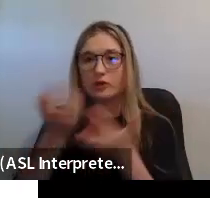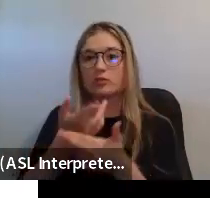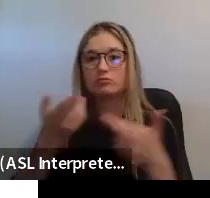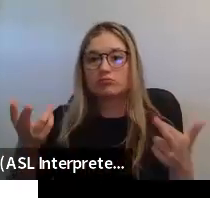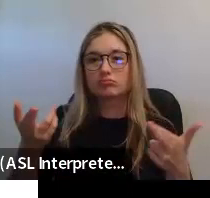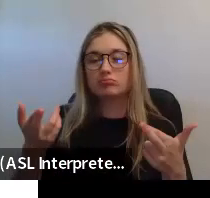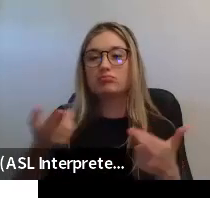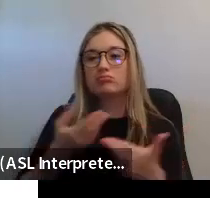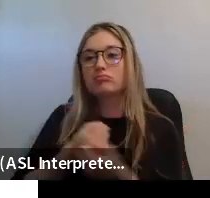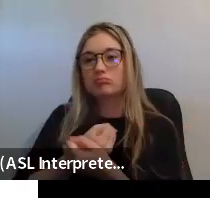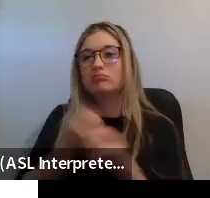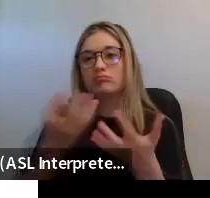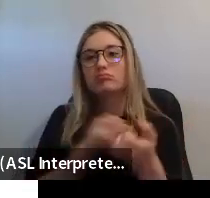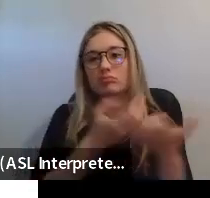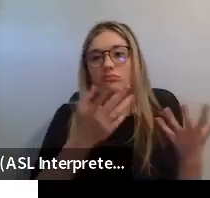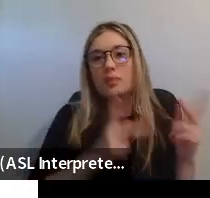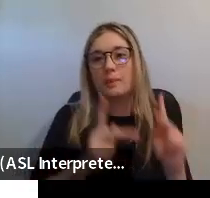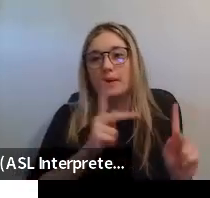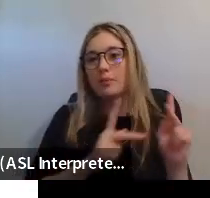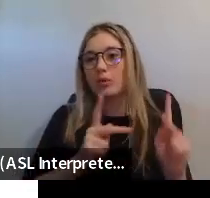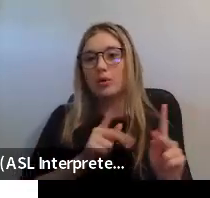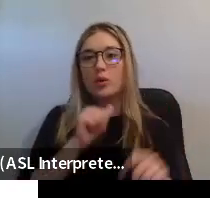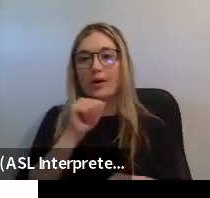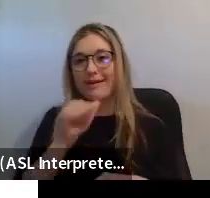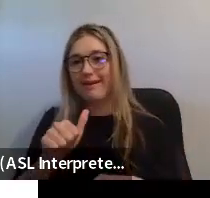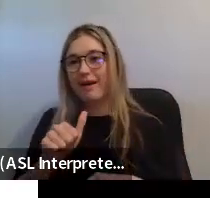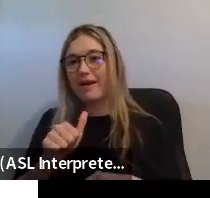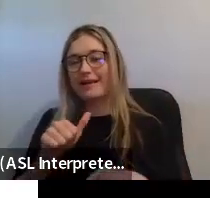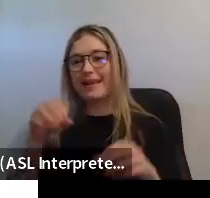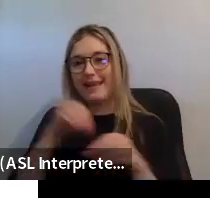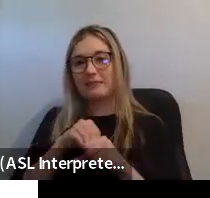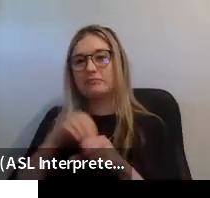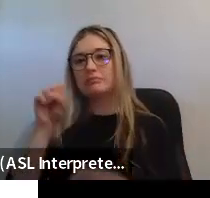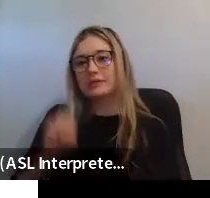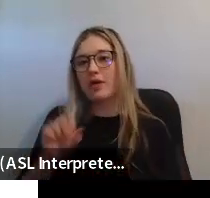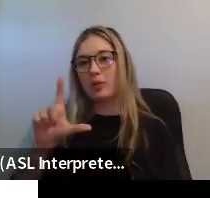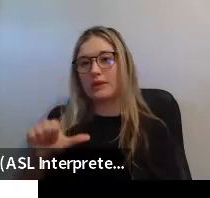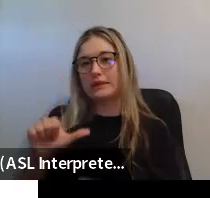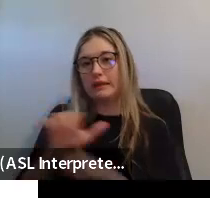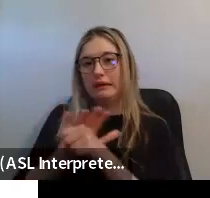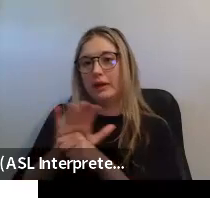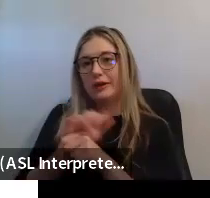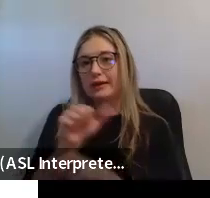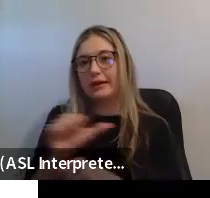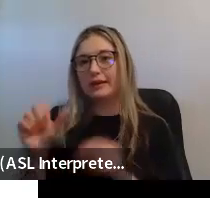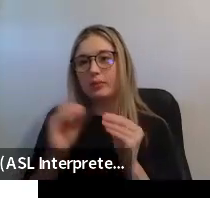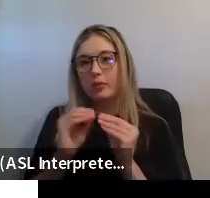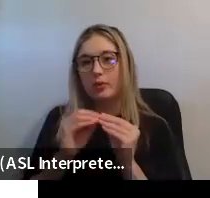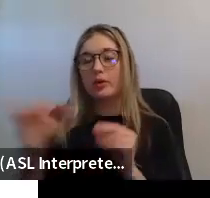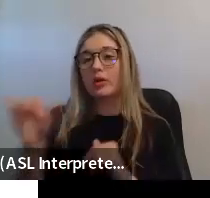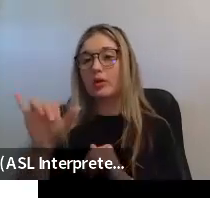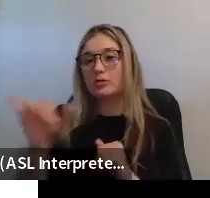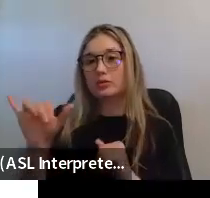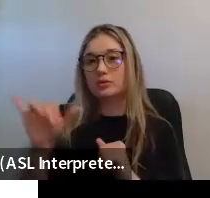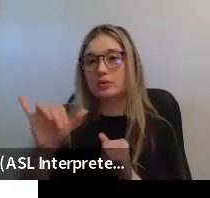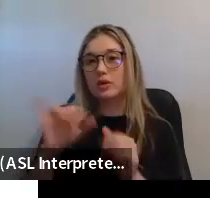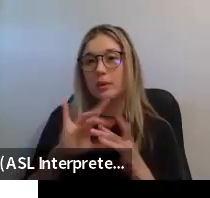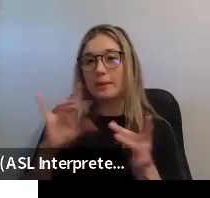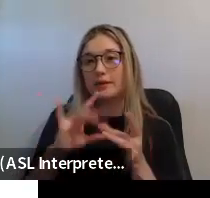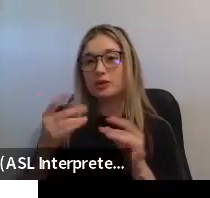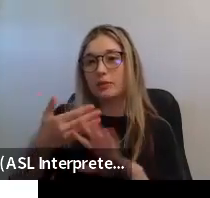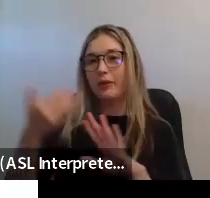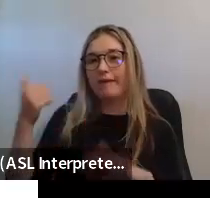And we may end up having to facilitate services and resources to people who are not, who are no longer in the disaster area.